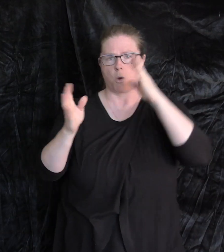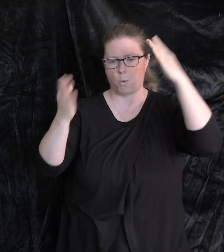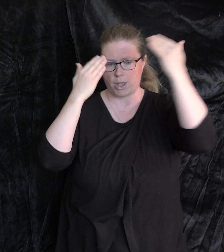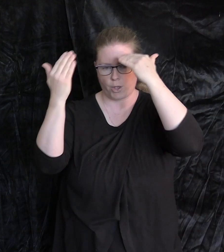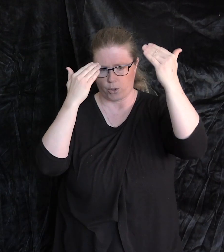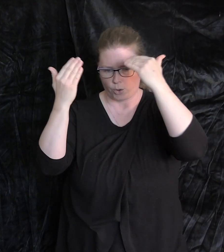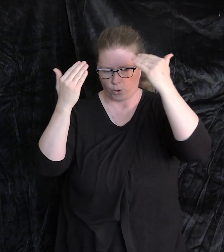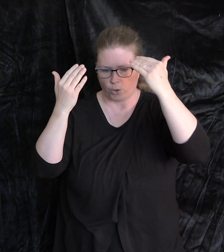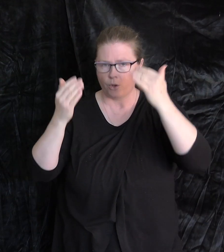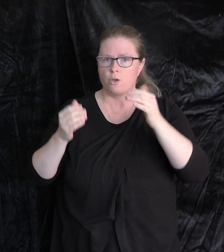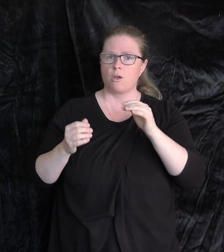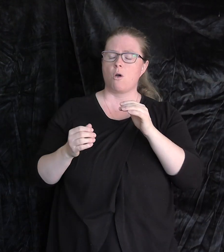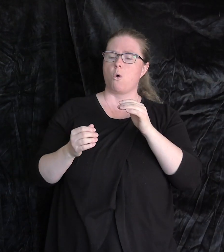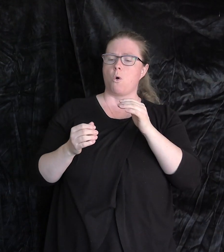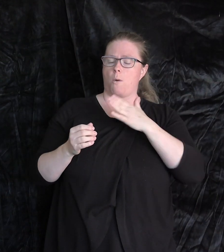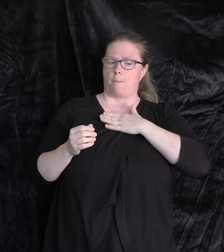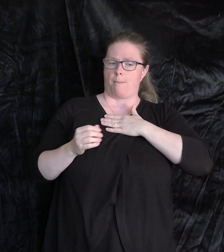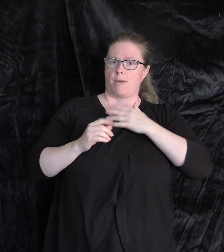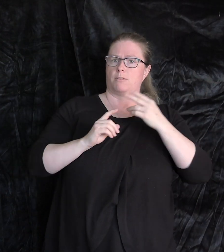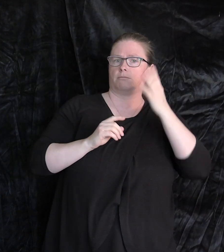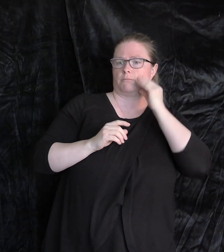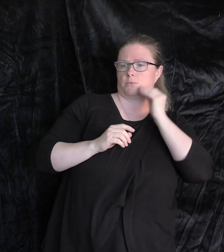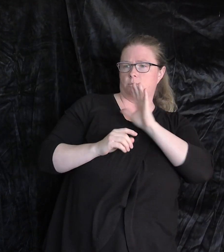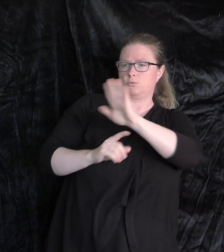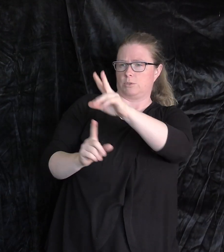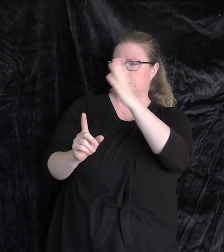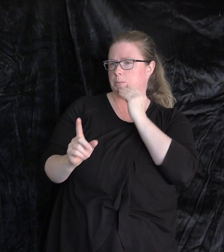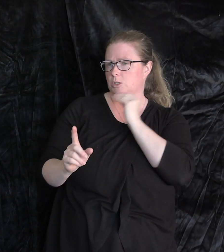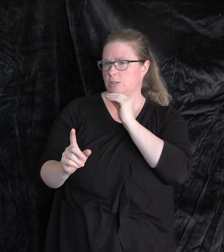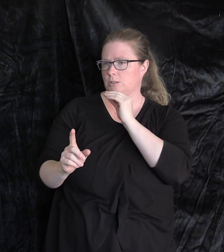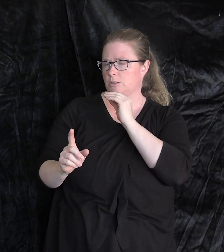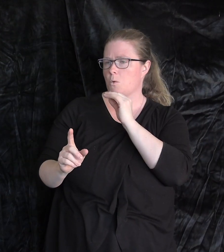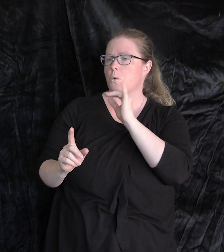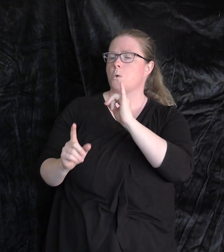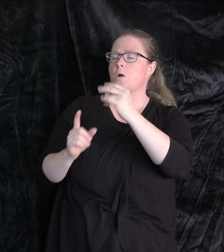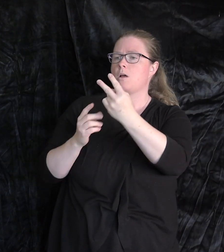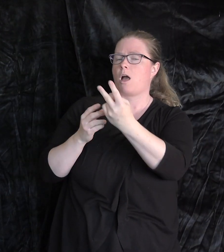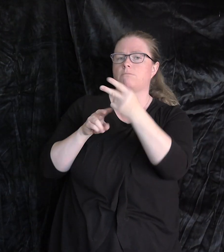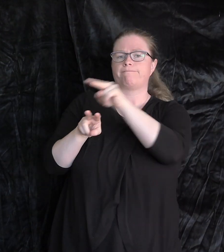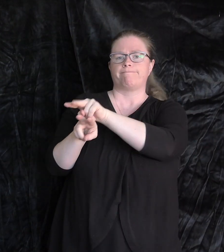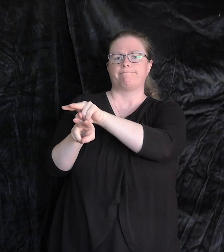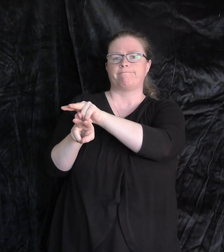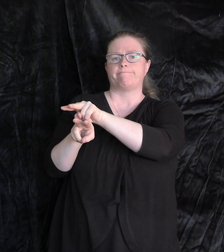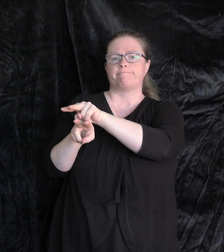else might be experiencing can expand our knowledge of self other and open